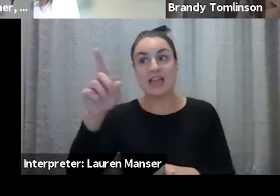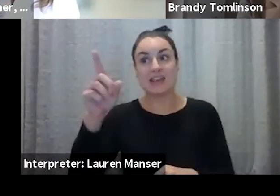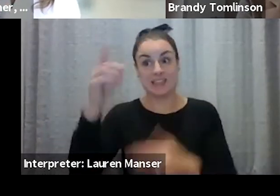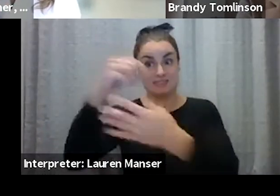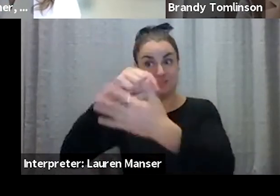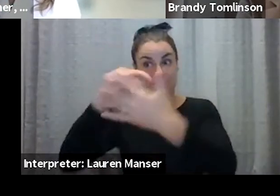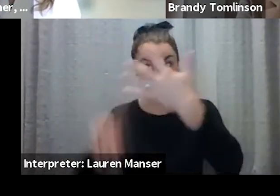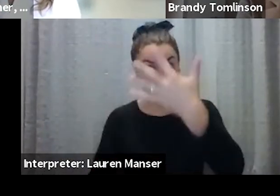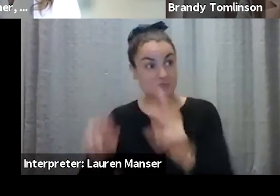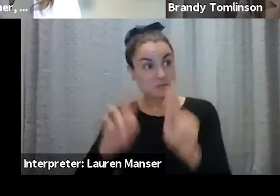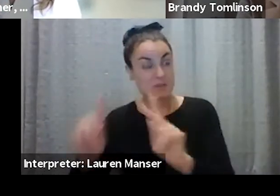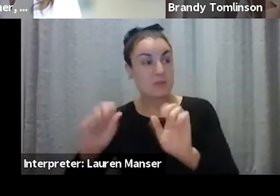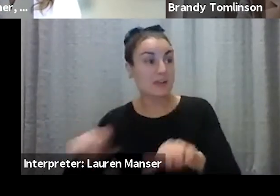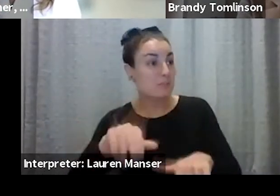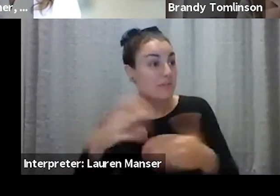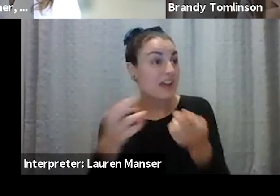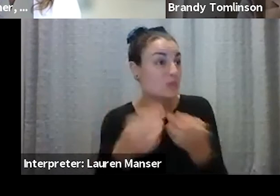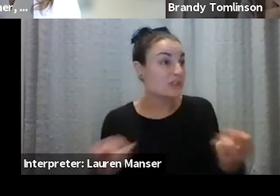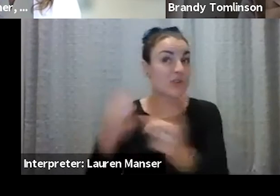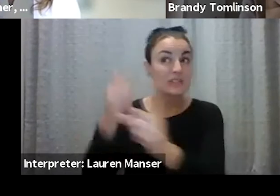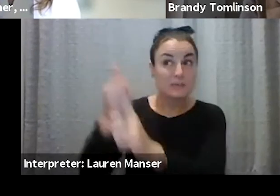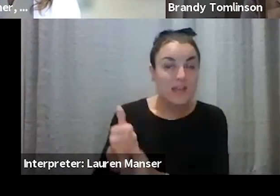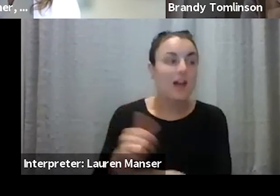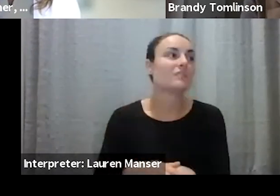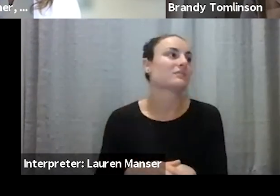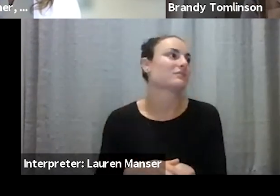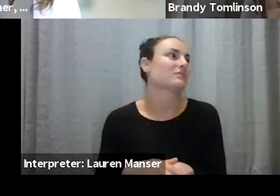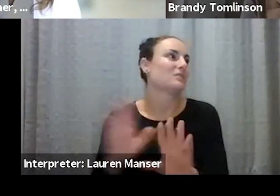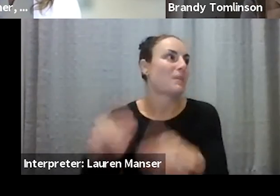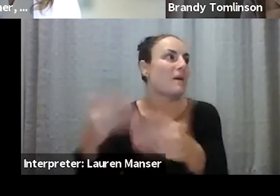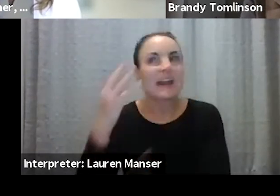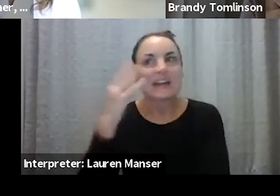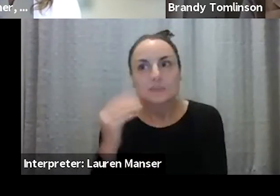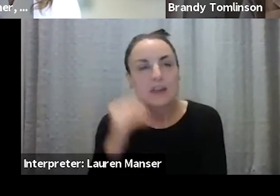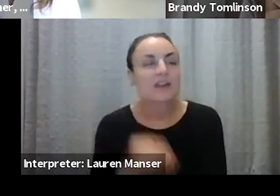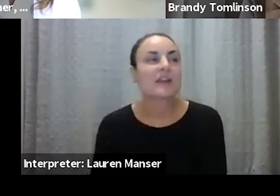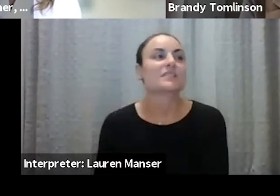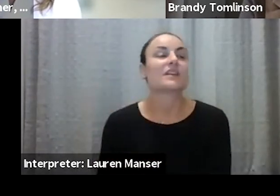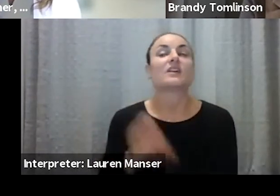So using social media, using that virtual world to establish connections